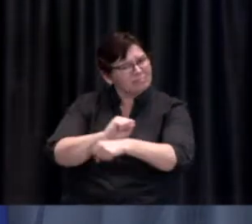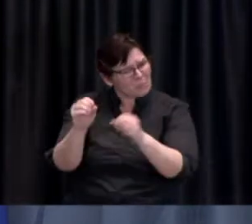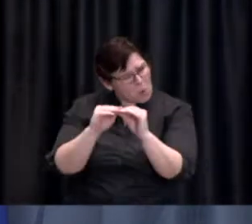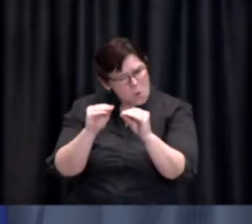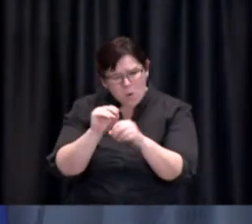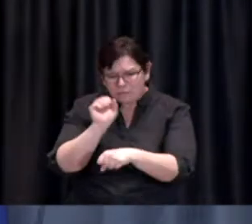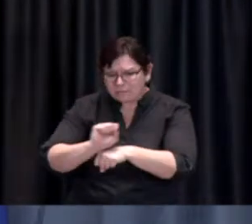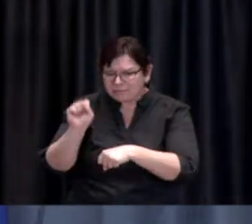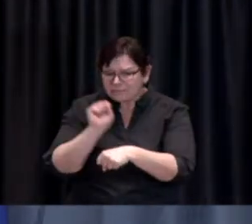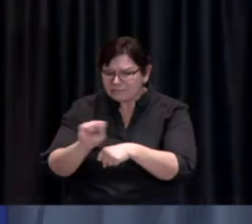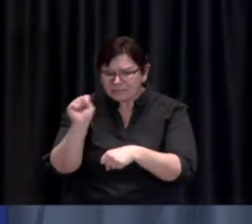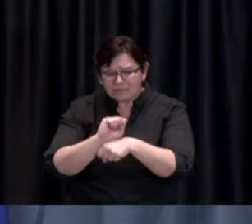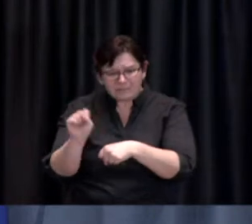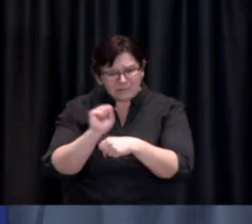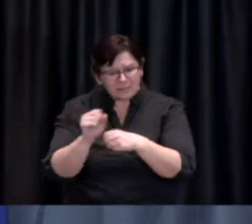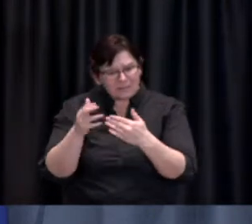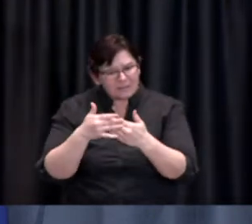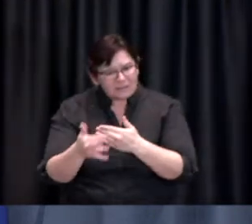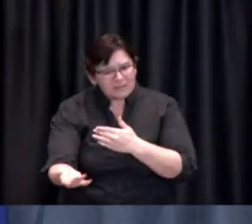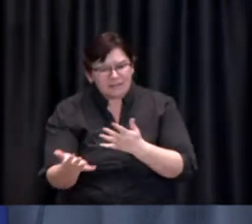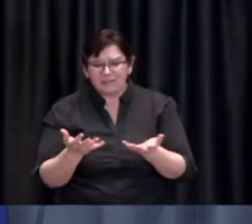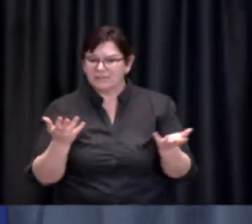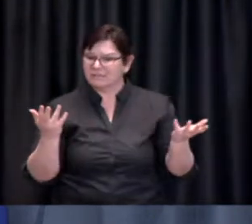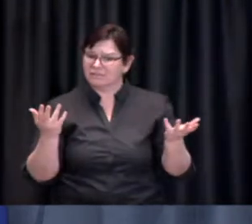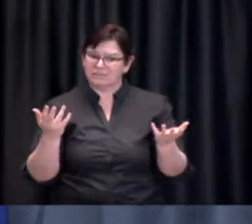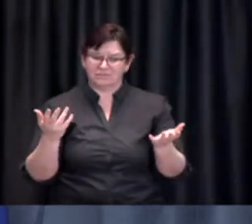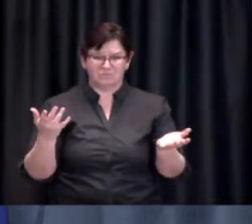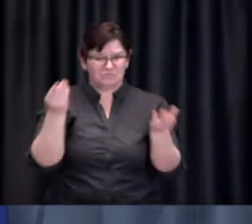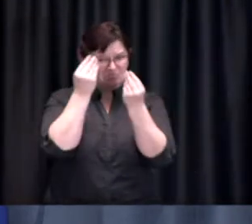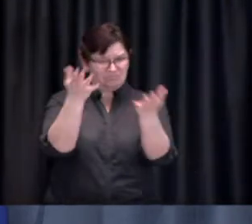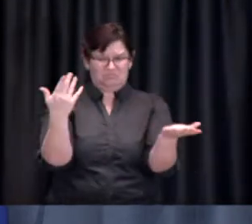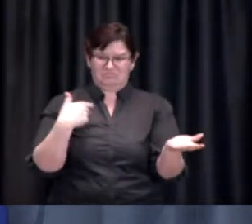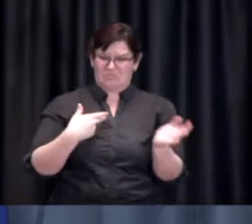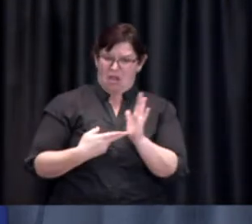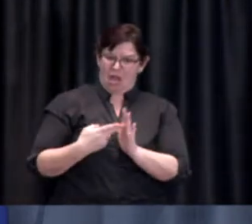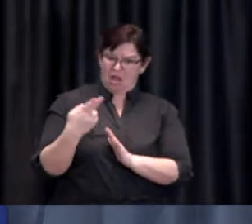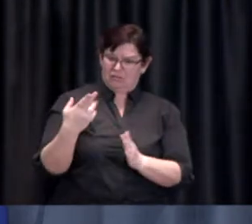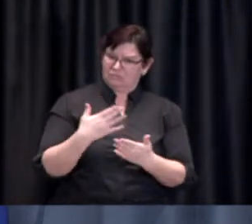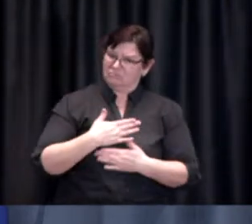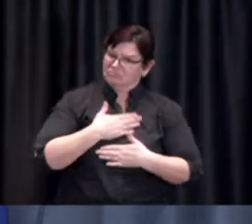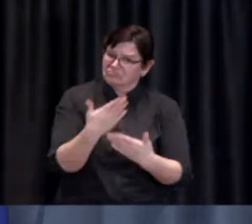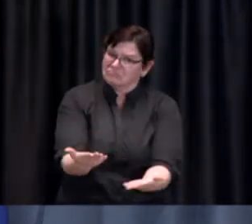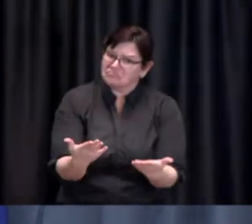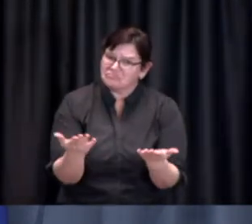we're just being I'm just being honest about that and reporting uh the things I did to people today.